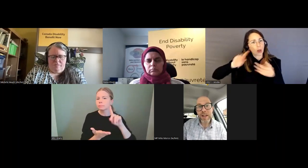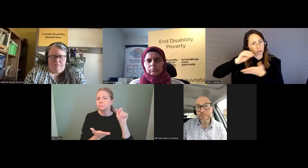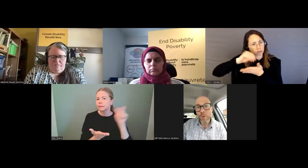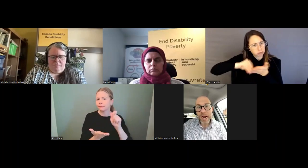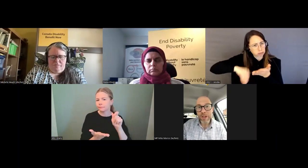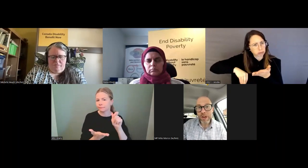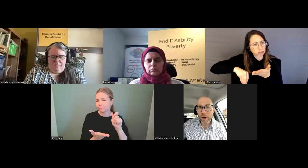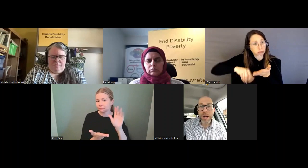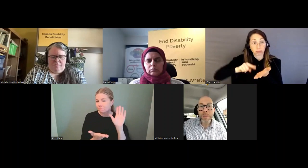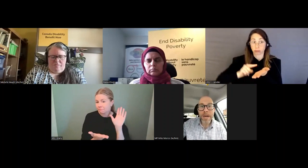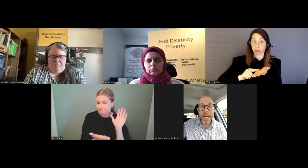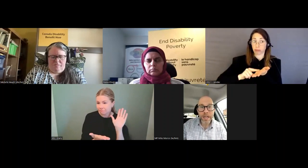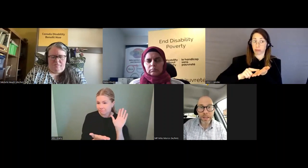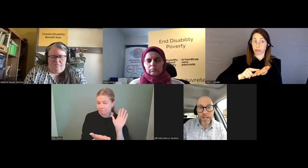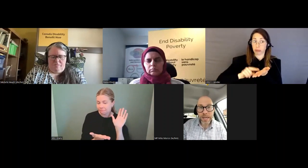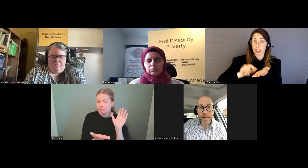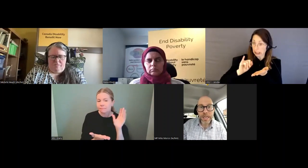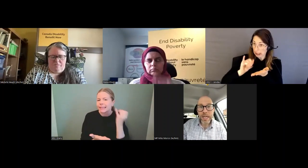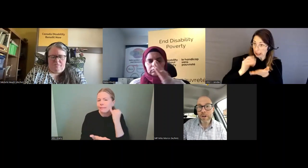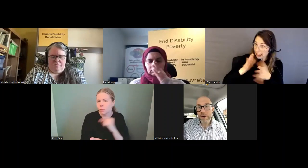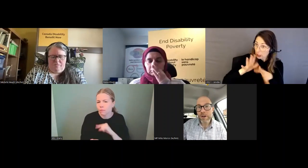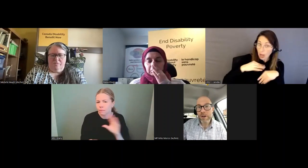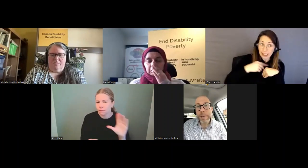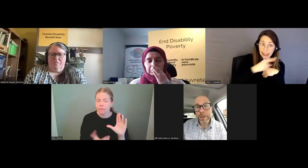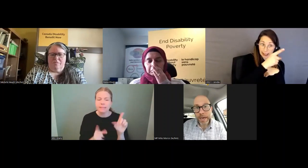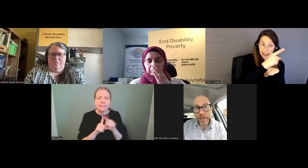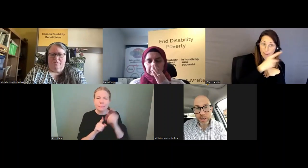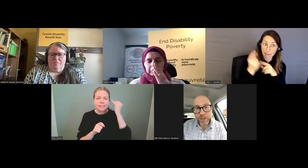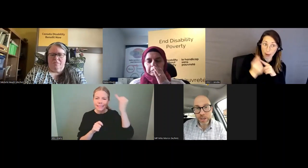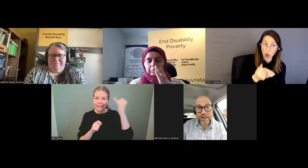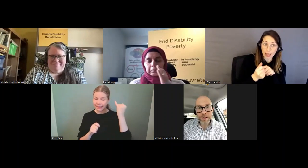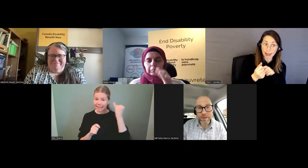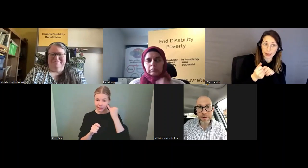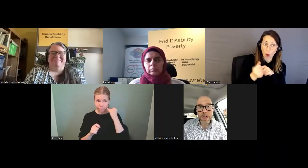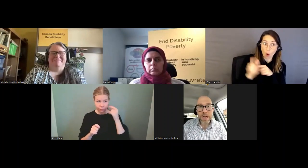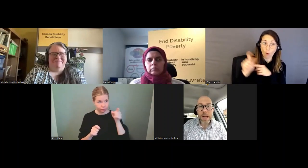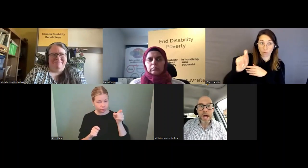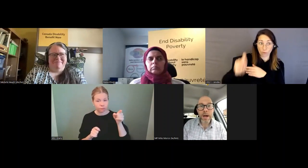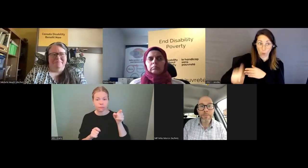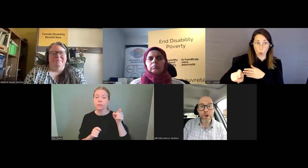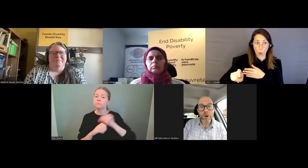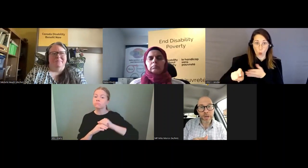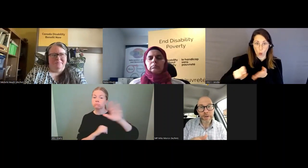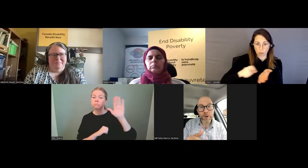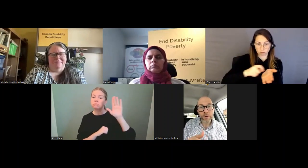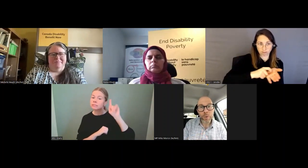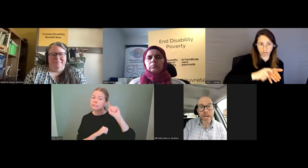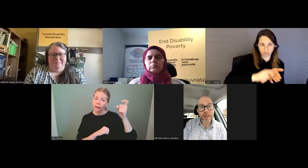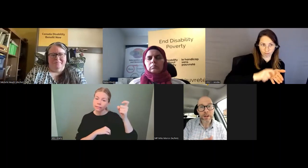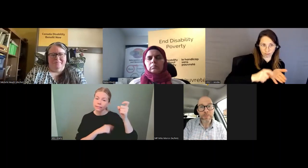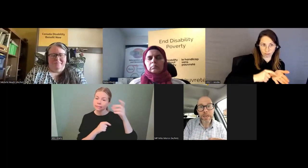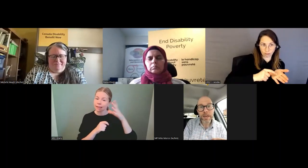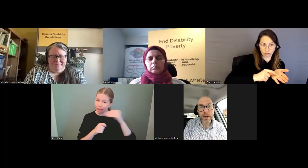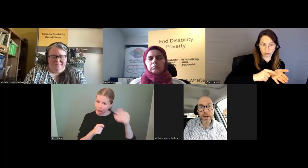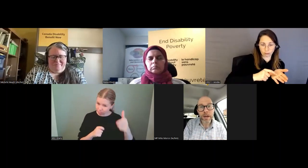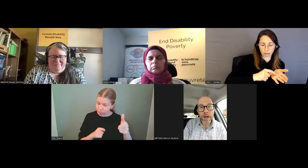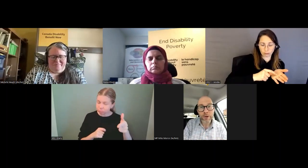WAY THAT YOU'RE AUTOMATICALLY GIVEN YOUR CLIMATE ACTION INCENTIVE. THERE ARE DIFFERENT WAYS THIS HAS BEEN DONE FOR OTHERS.